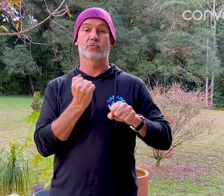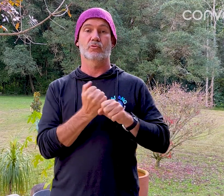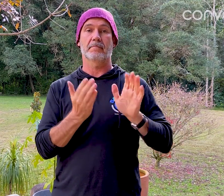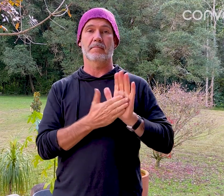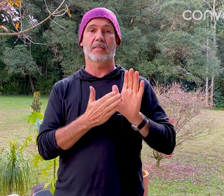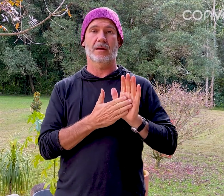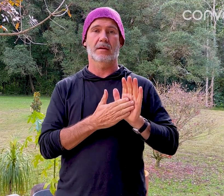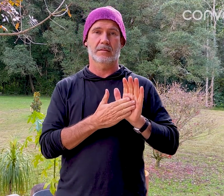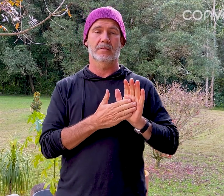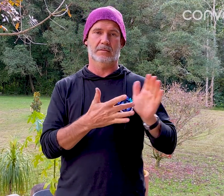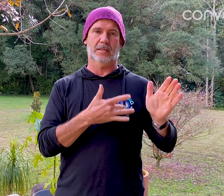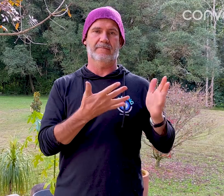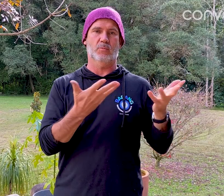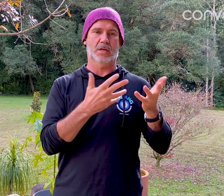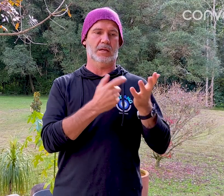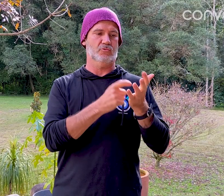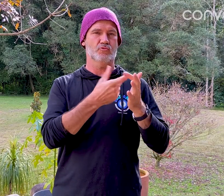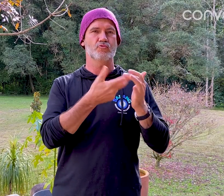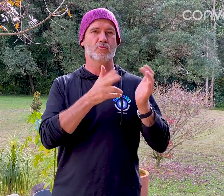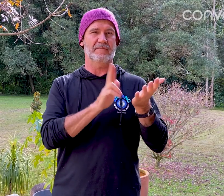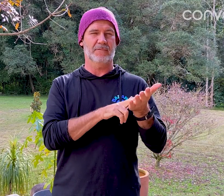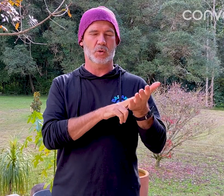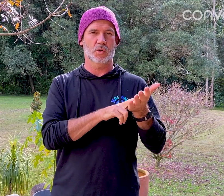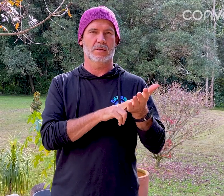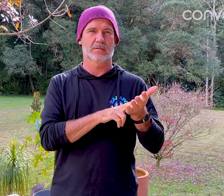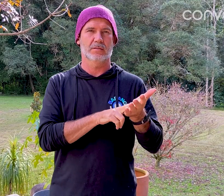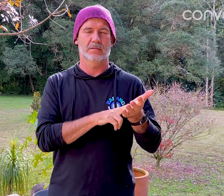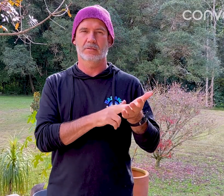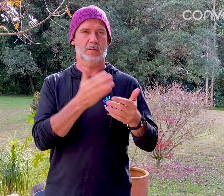My grandmother lived in Redfern